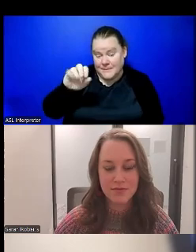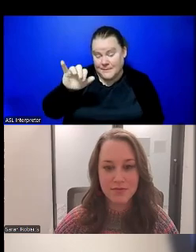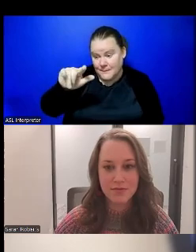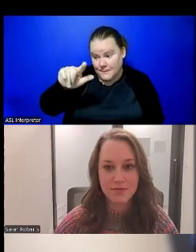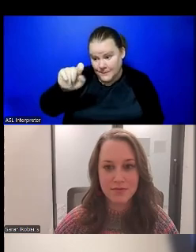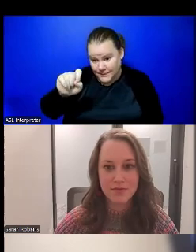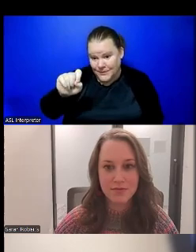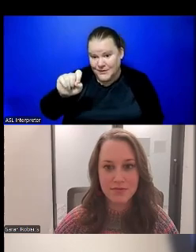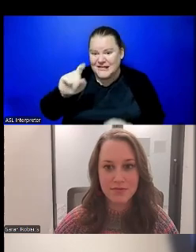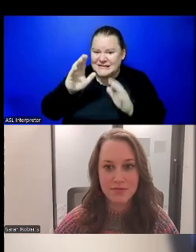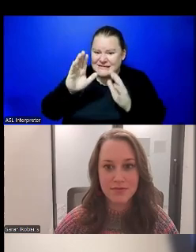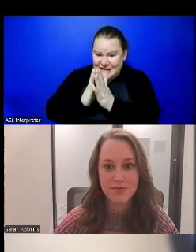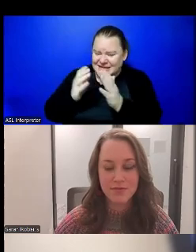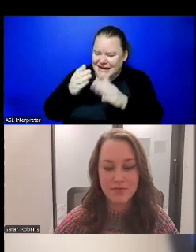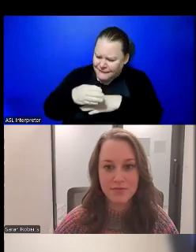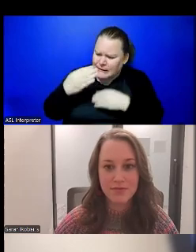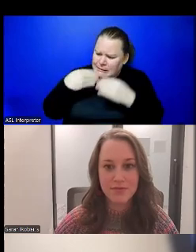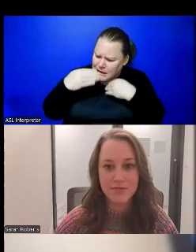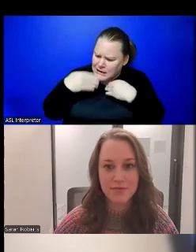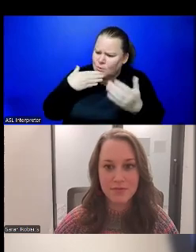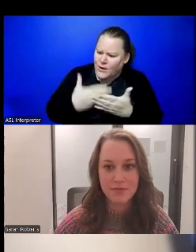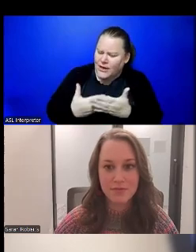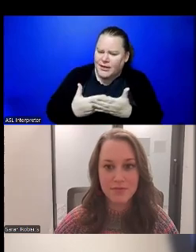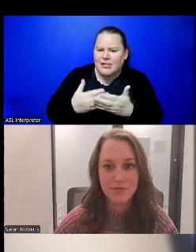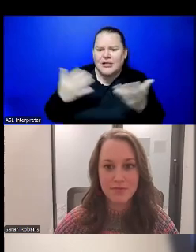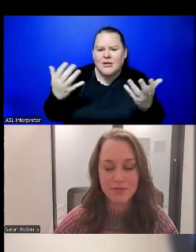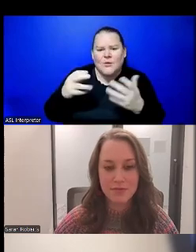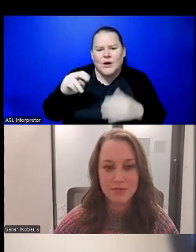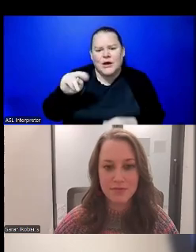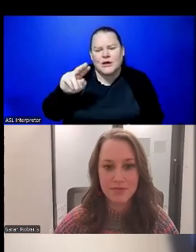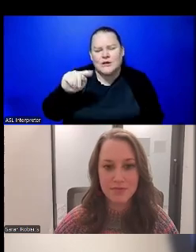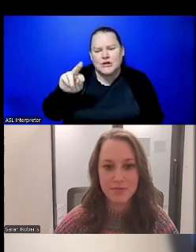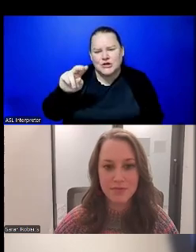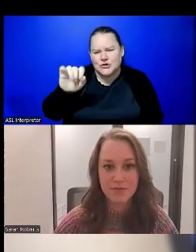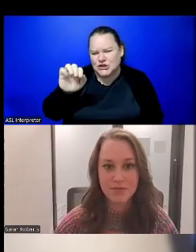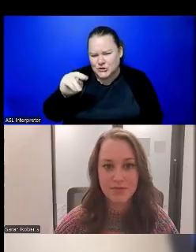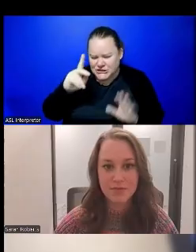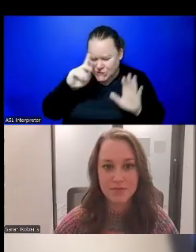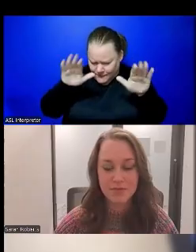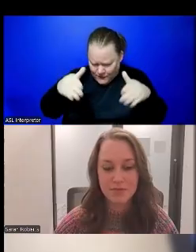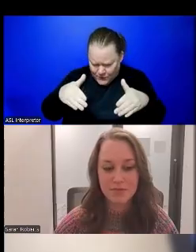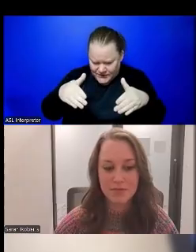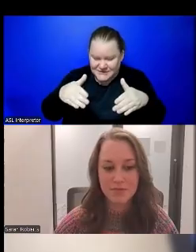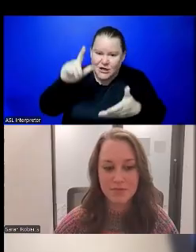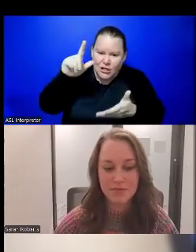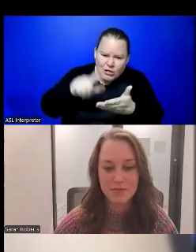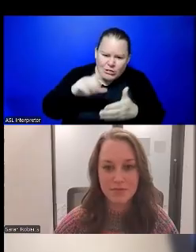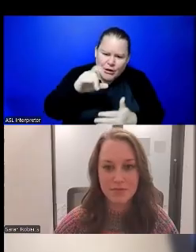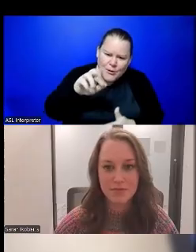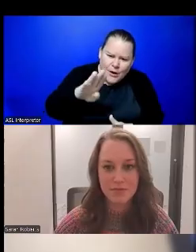eating, well, what nutrition Do you focus on? Low carb, high protein?